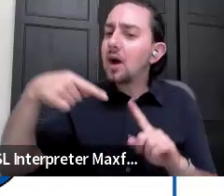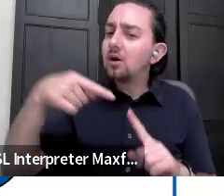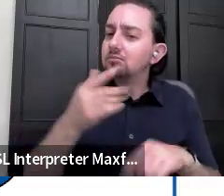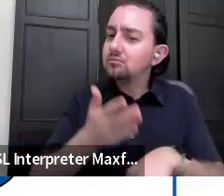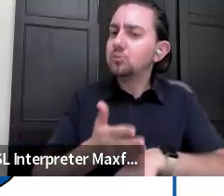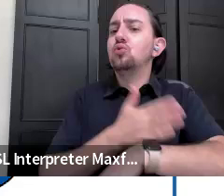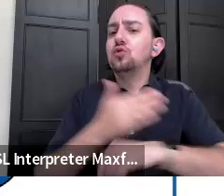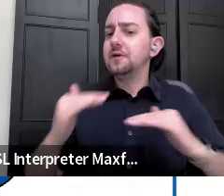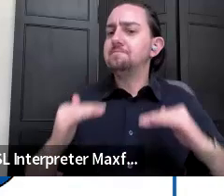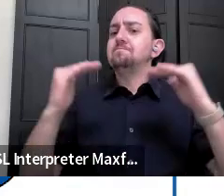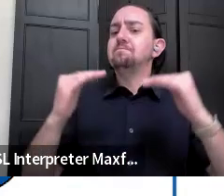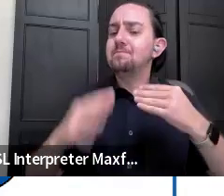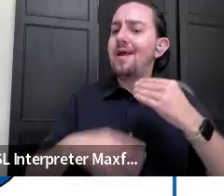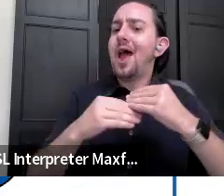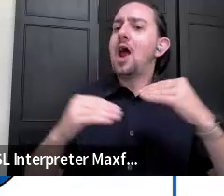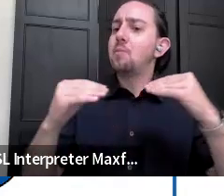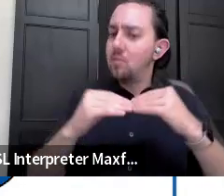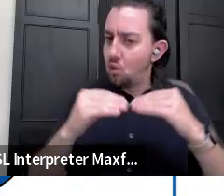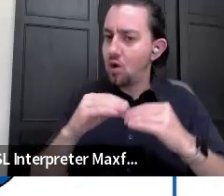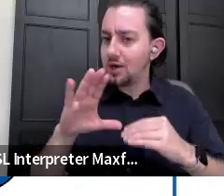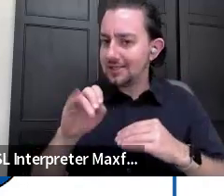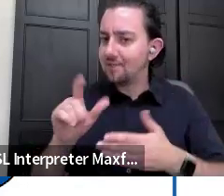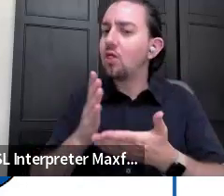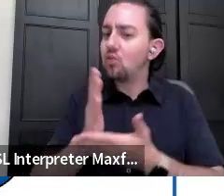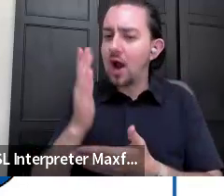And that community movement in the Disabled Community.